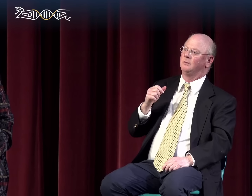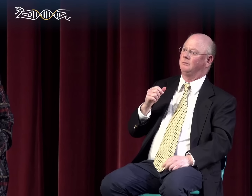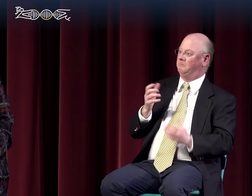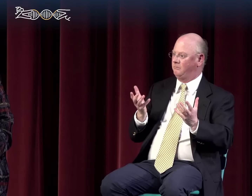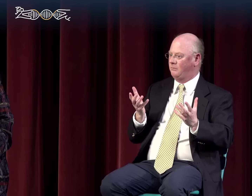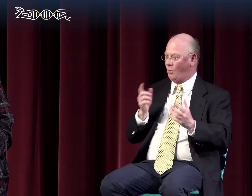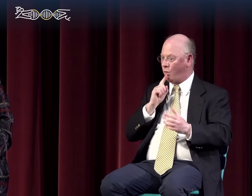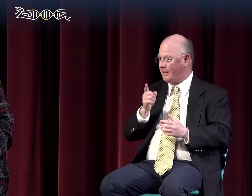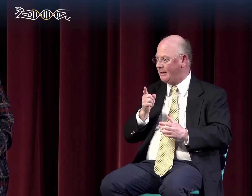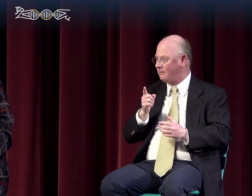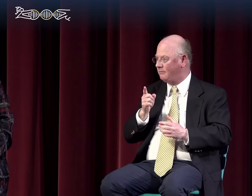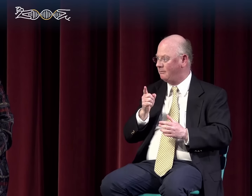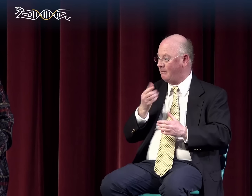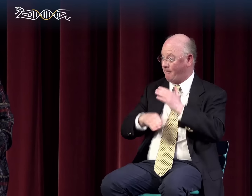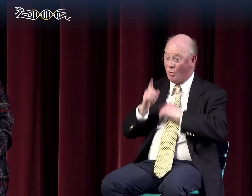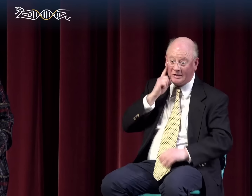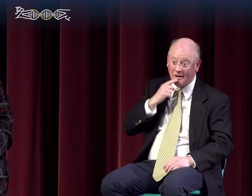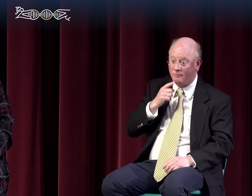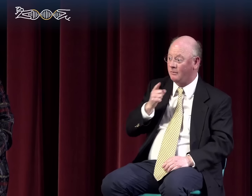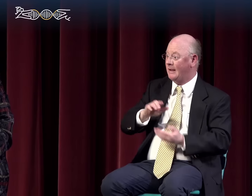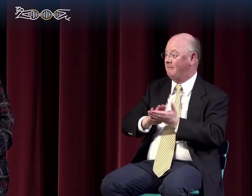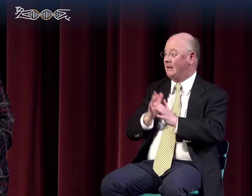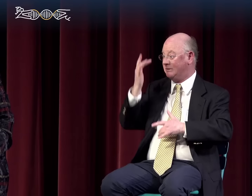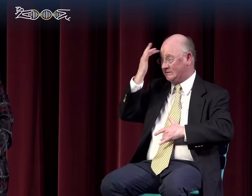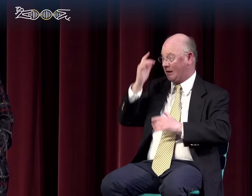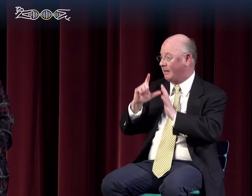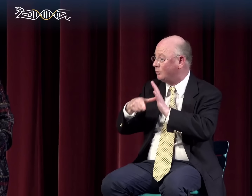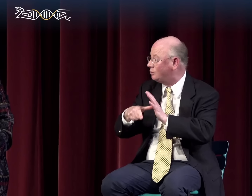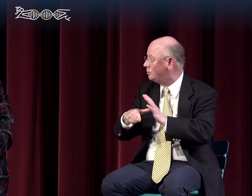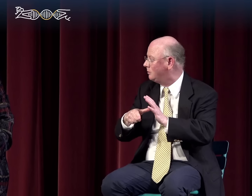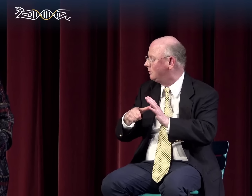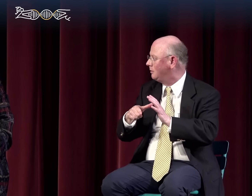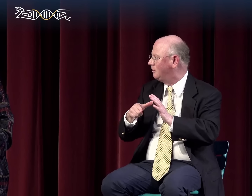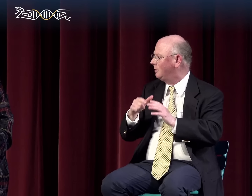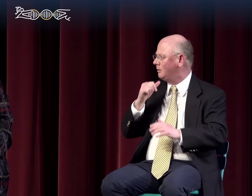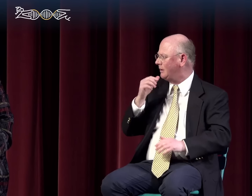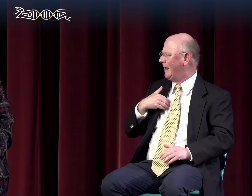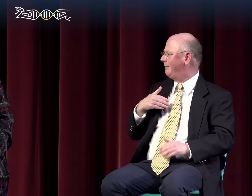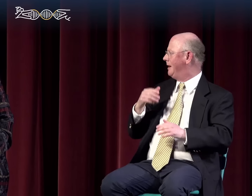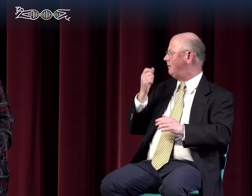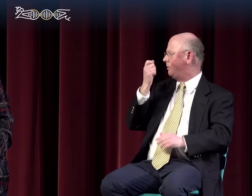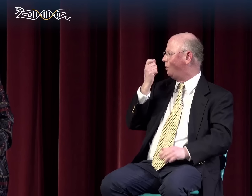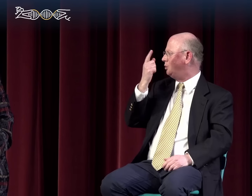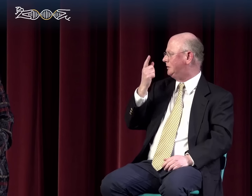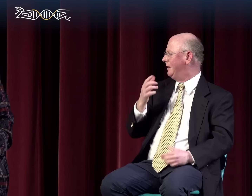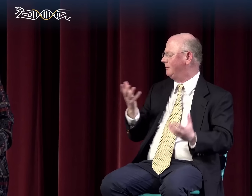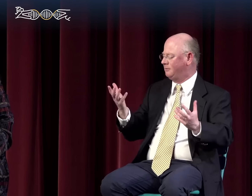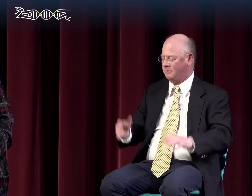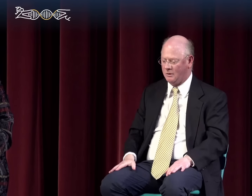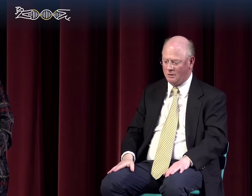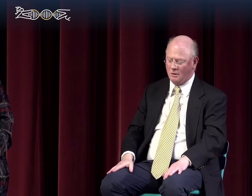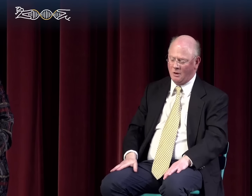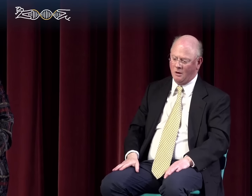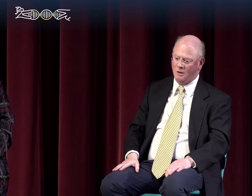Was that person born Deaf? Did they become Deaf and acquire deafness later that was difficult thing to parse.